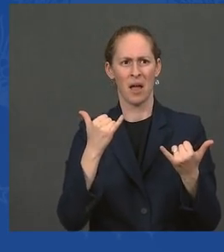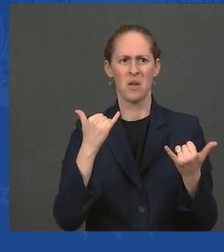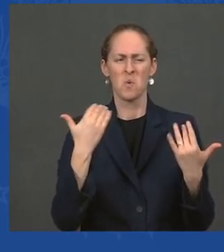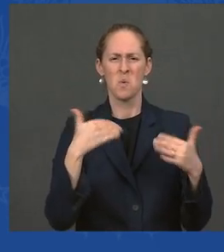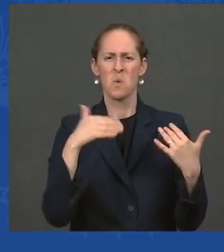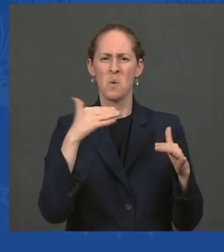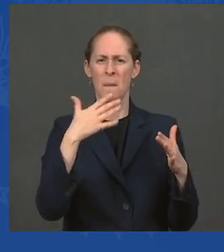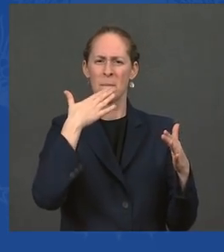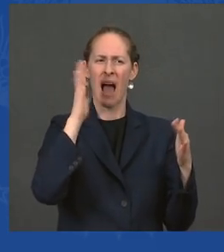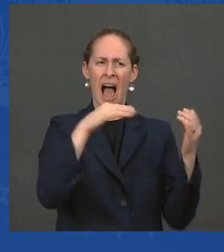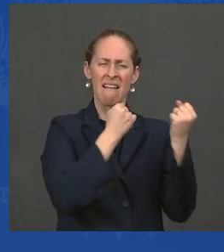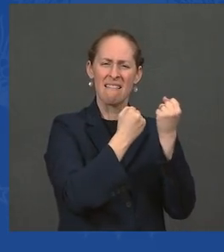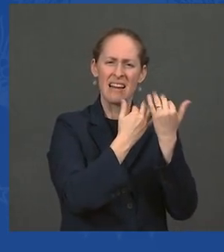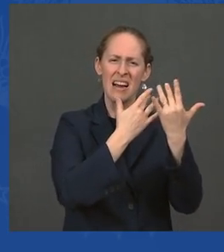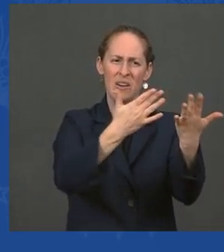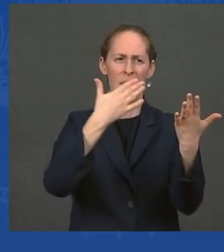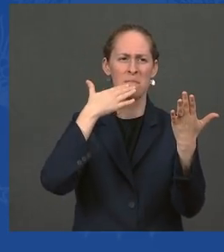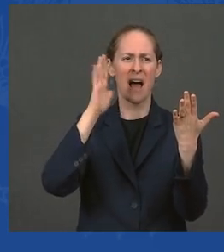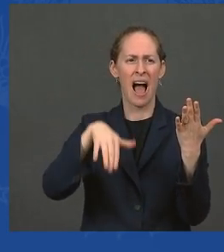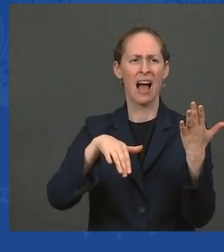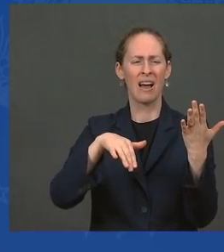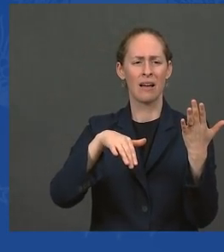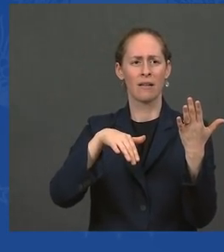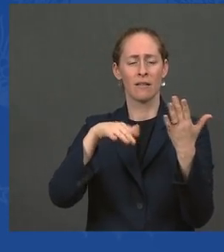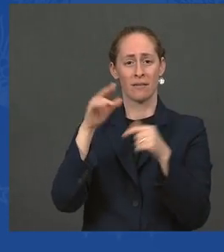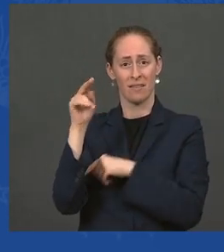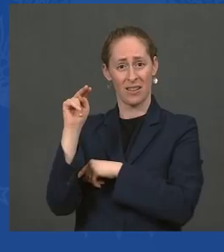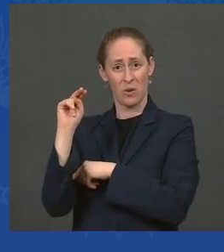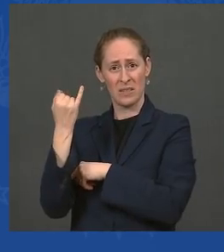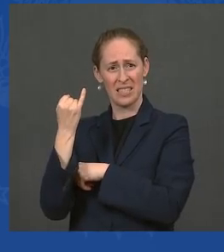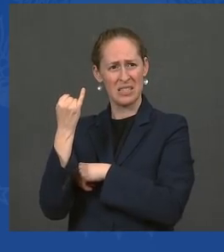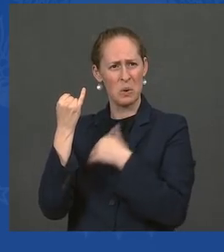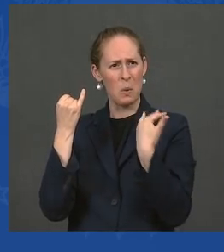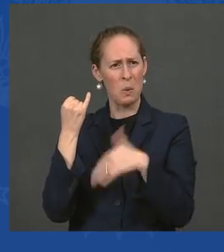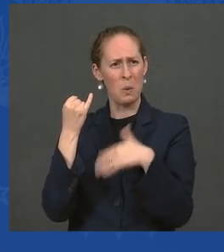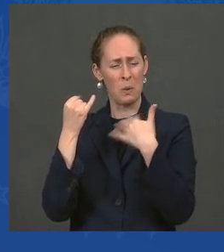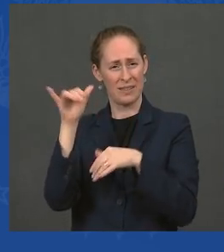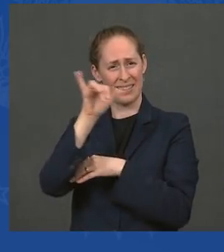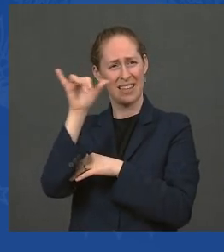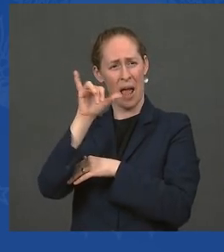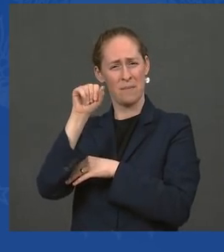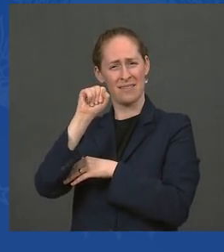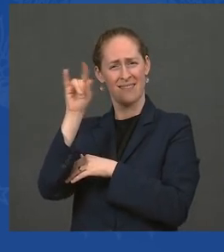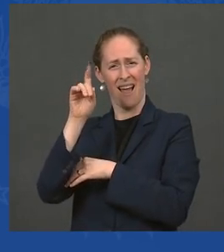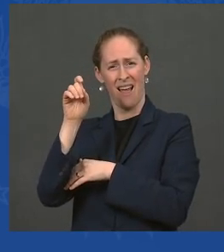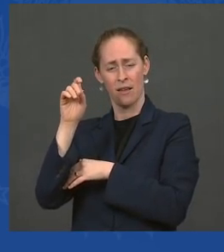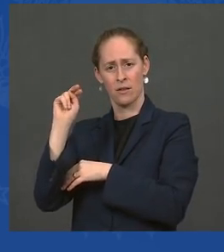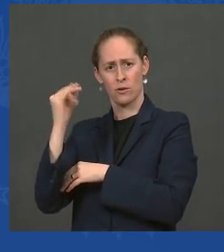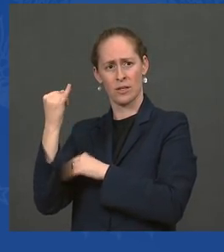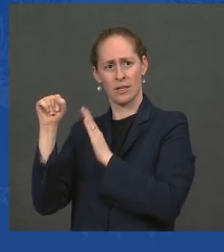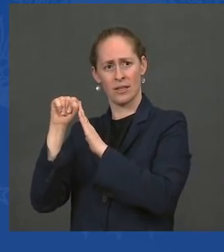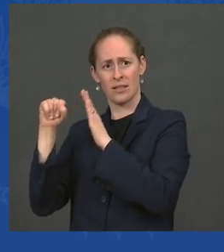Every single square mile in New Jersey -- more has been burned down this year -- this year --